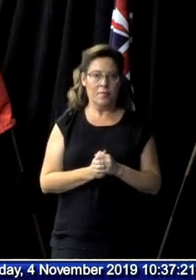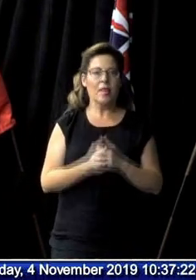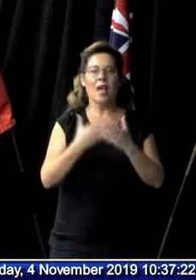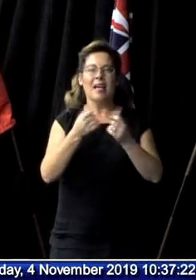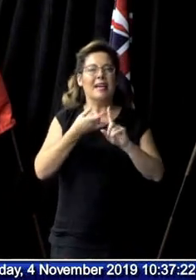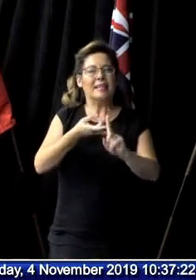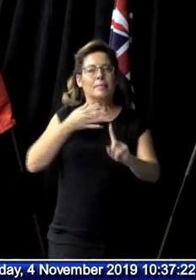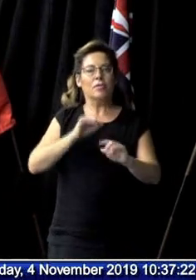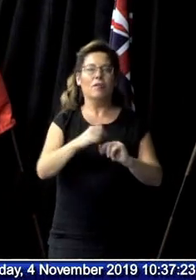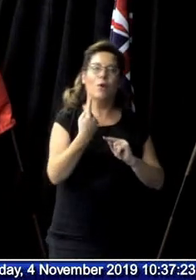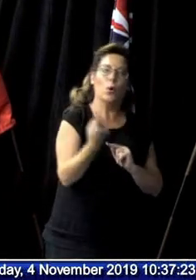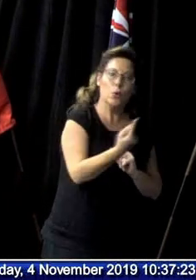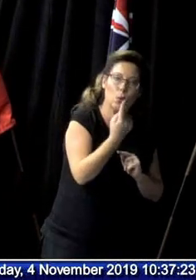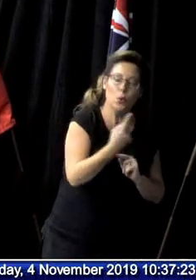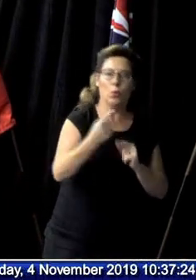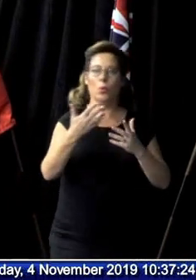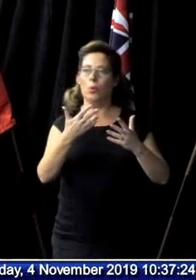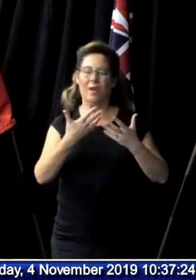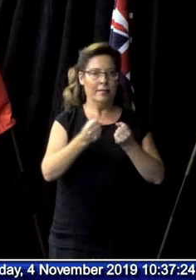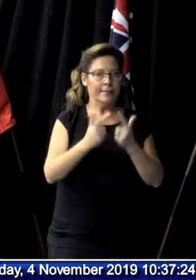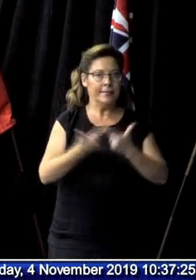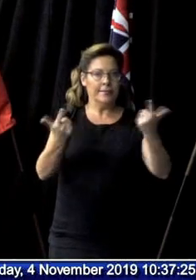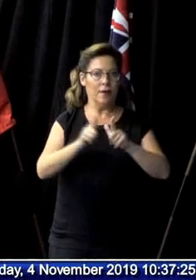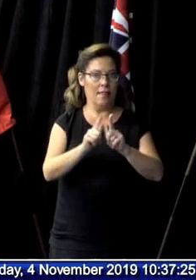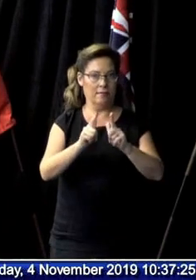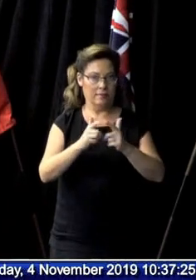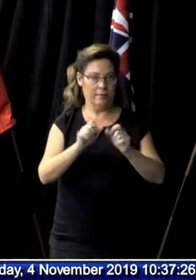particular forms of violence, abuse, exploitation and neglect of people with